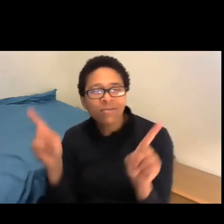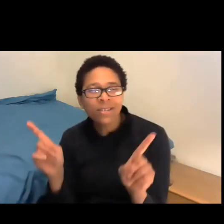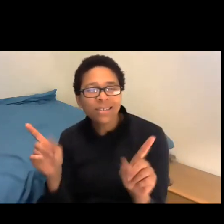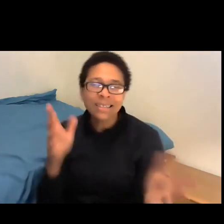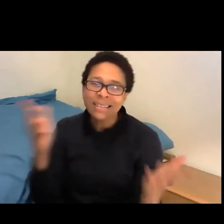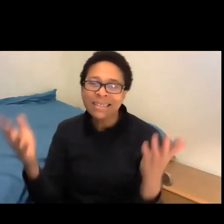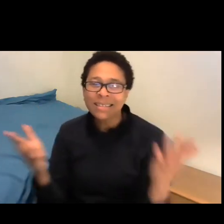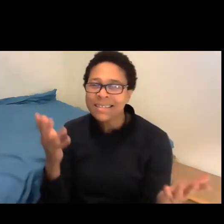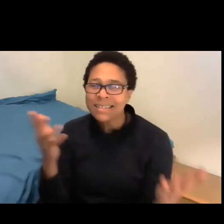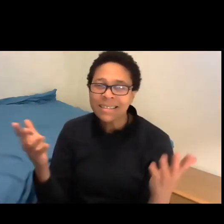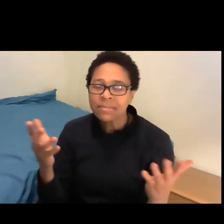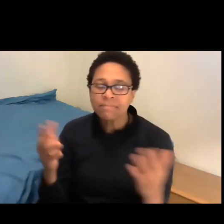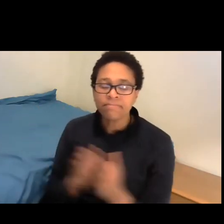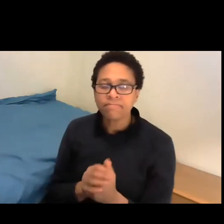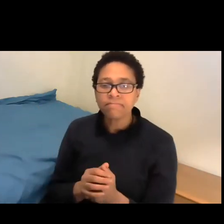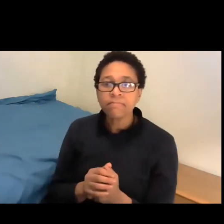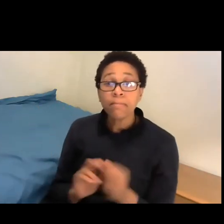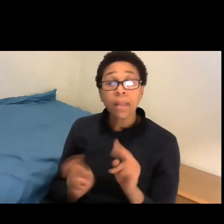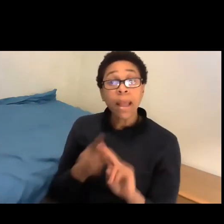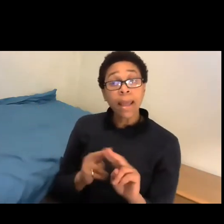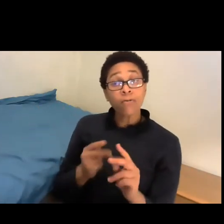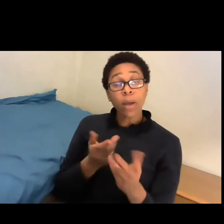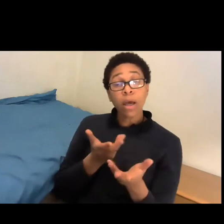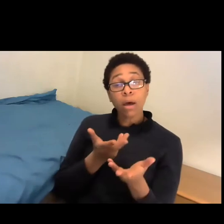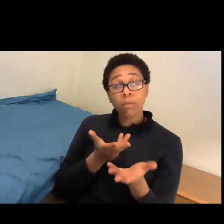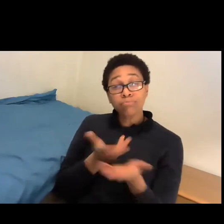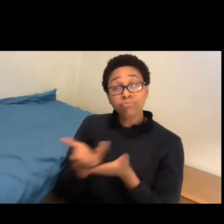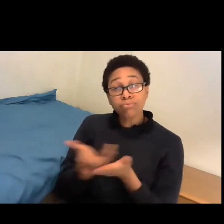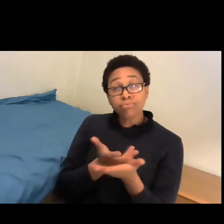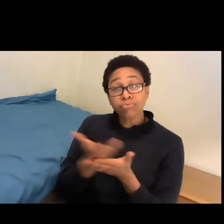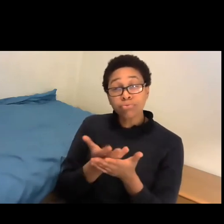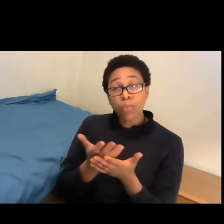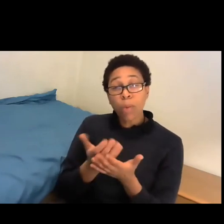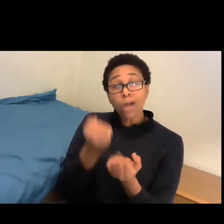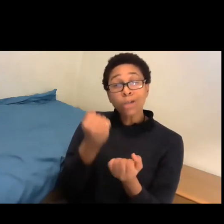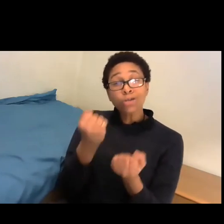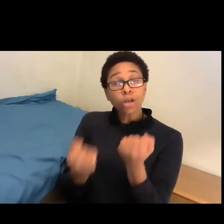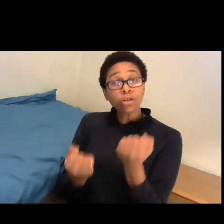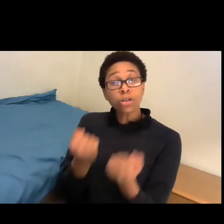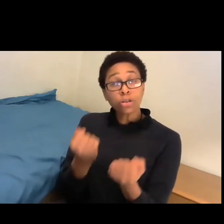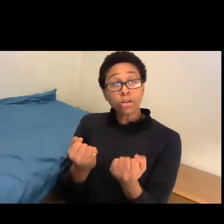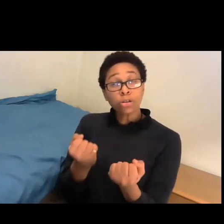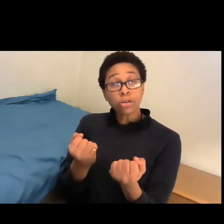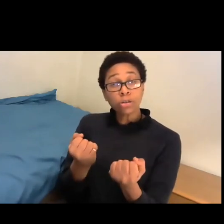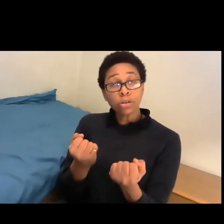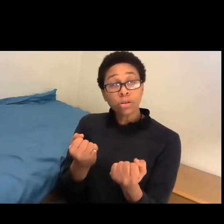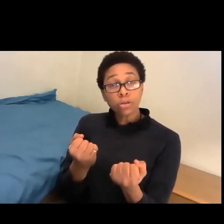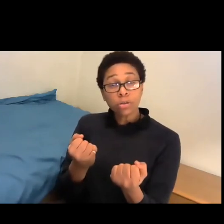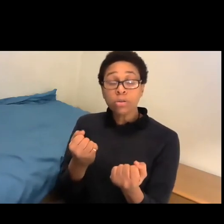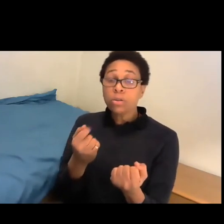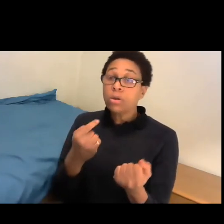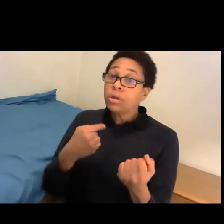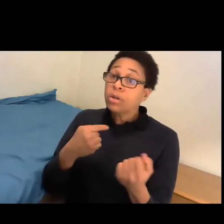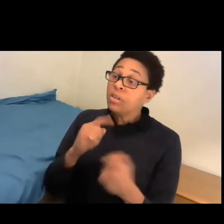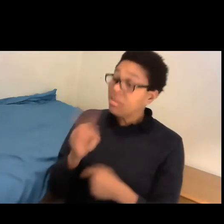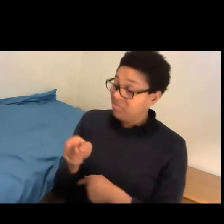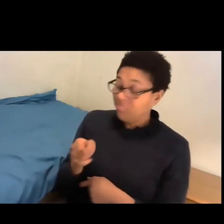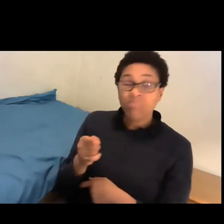also, if we're talking about justice, there's the parallel of denial of responsibility. So the denial of the UK and imperial